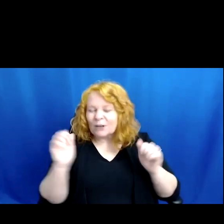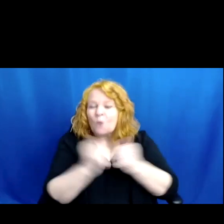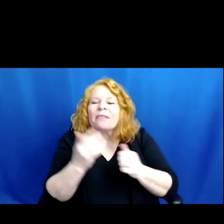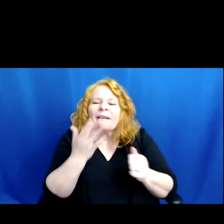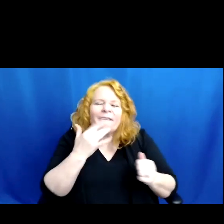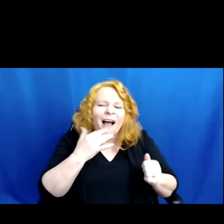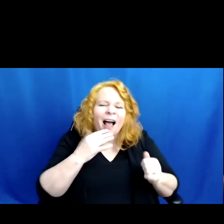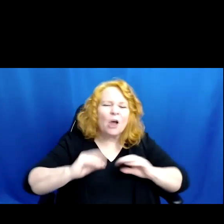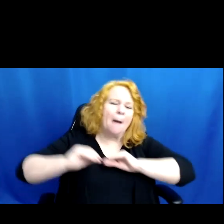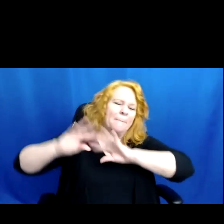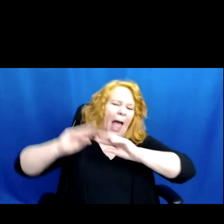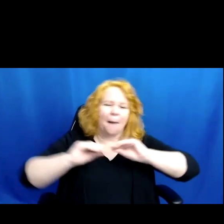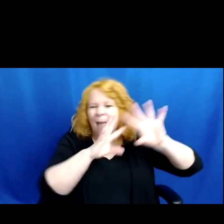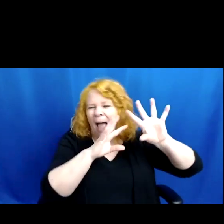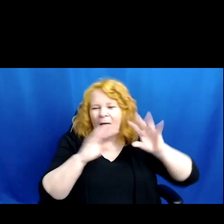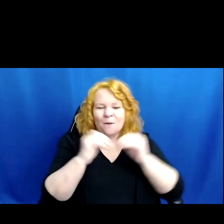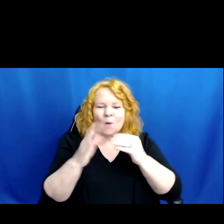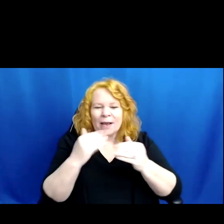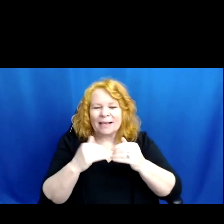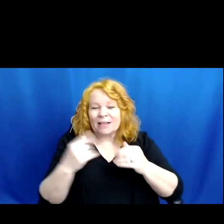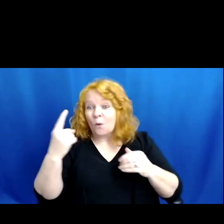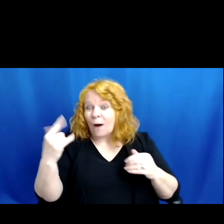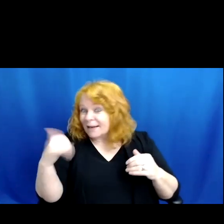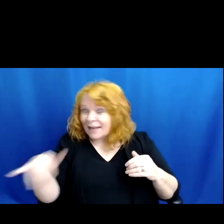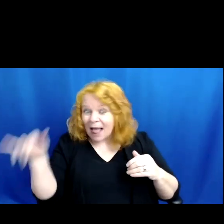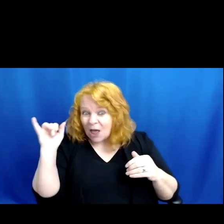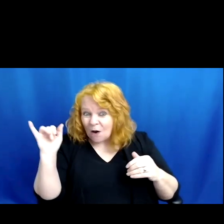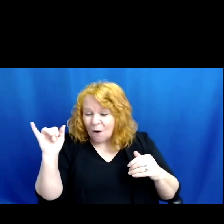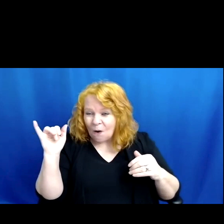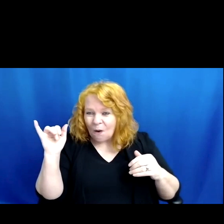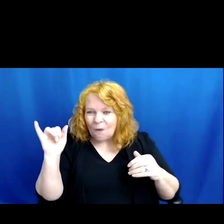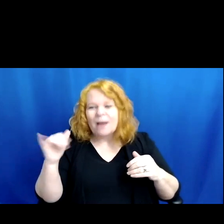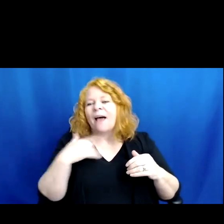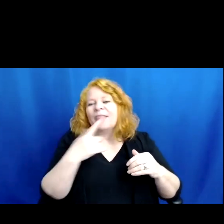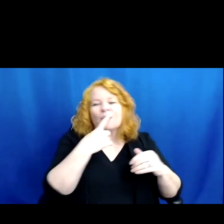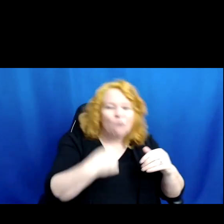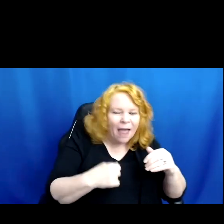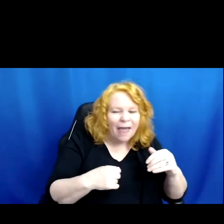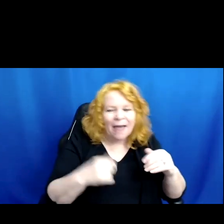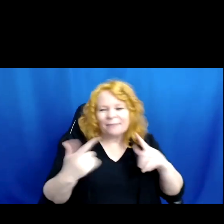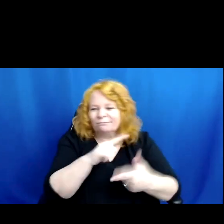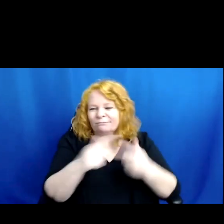I have red gloves with yellow pom poms and yellow gloves with red pom poms. It depends what top I’m wearing.